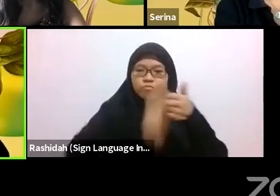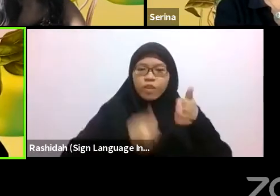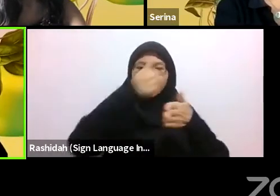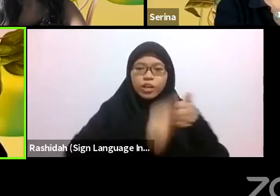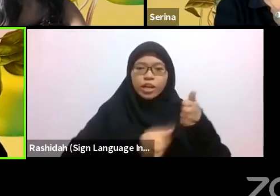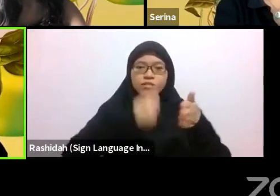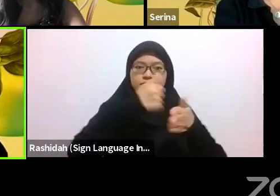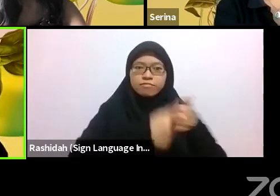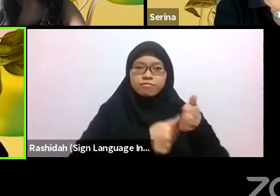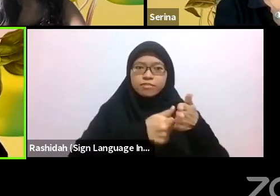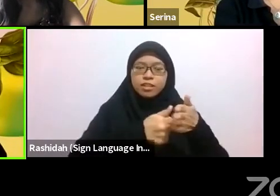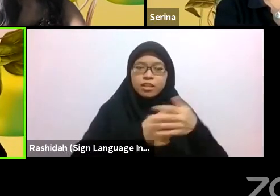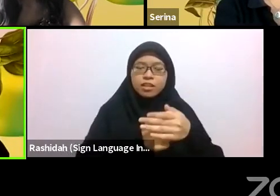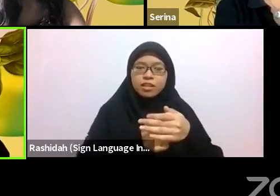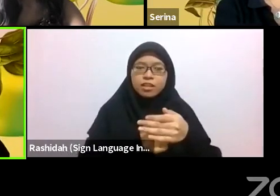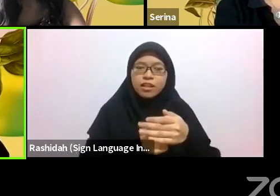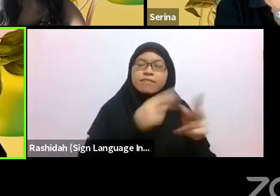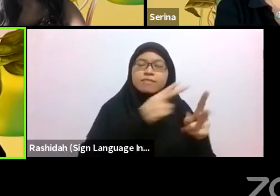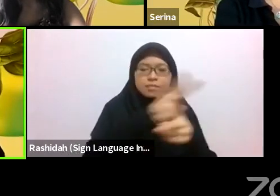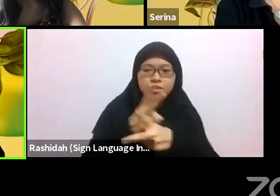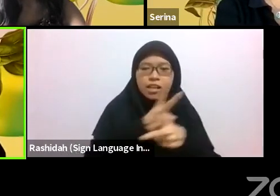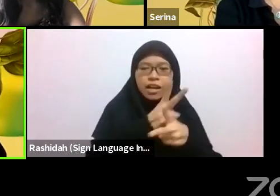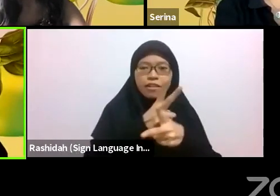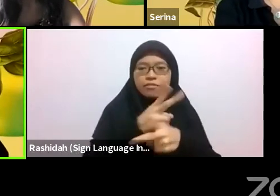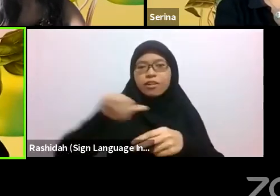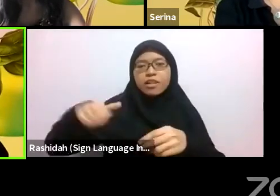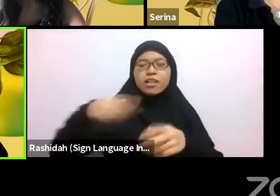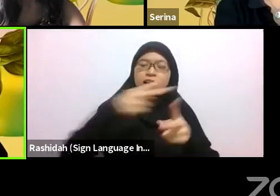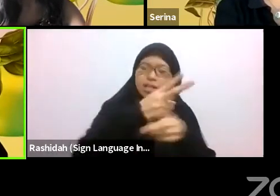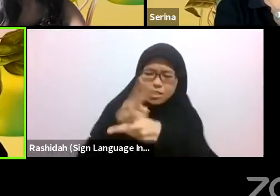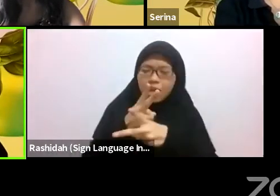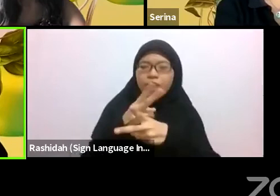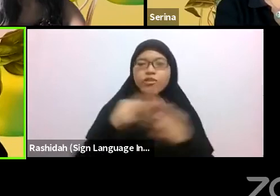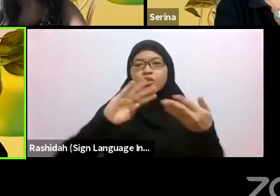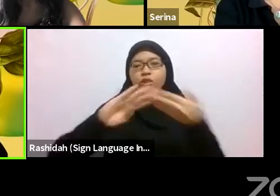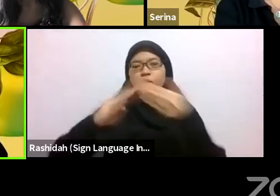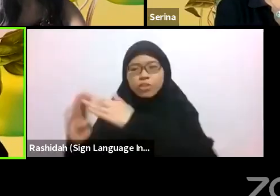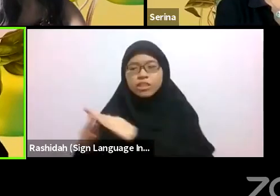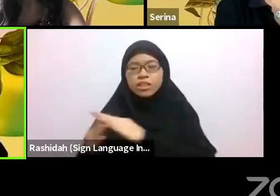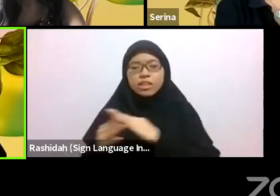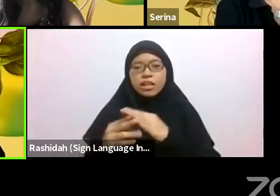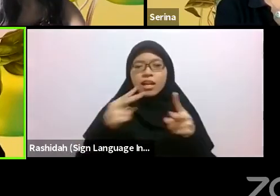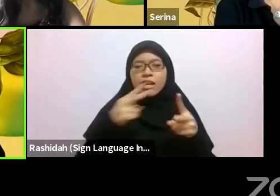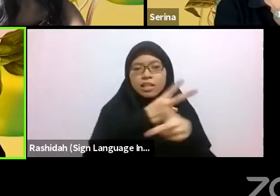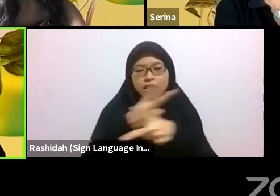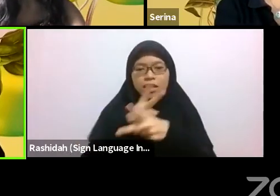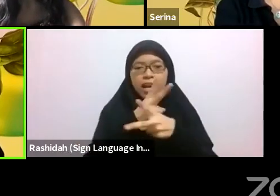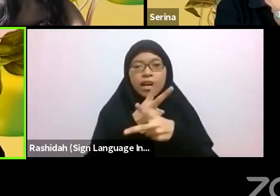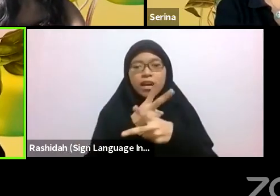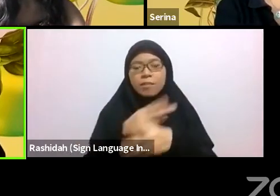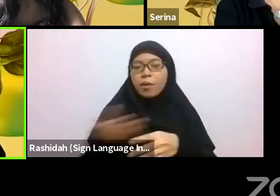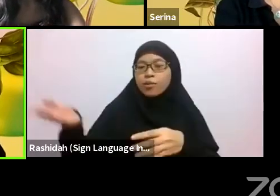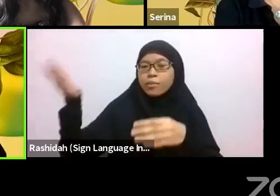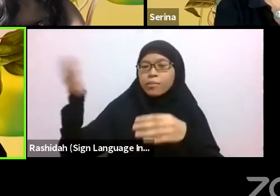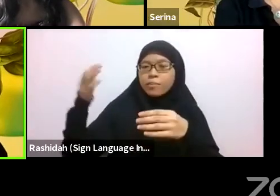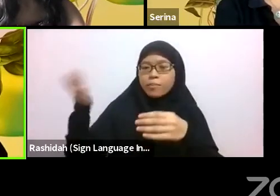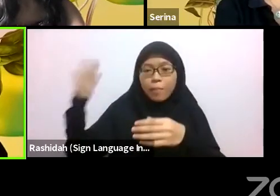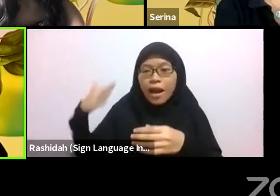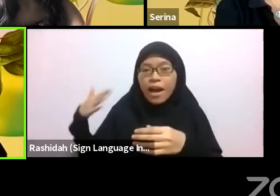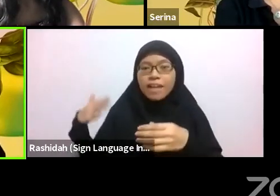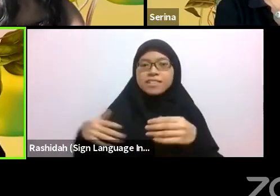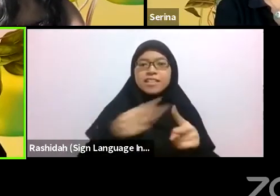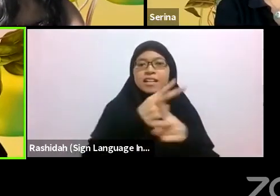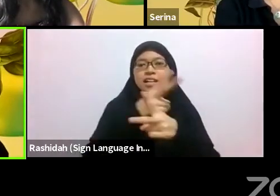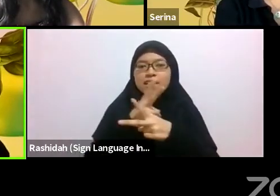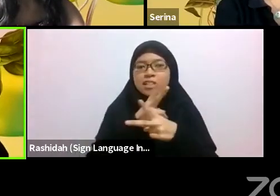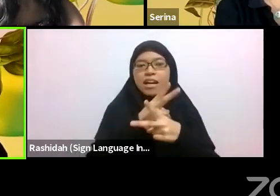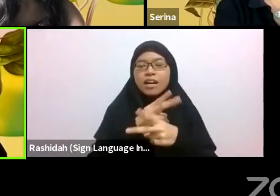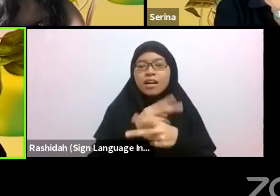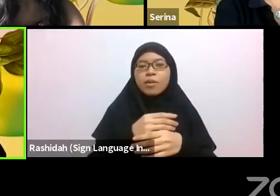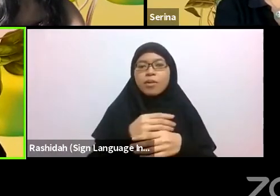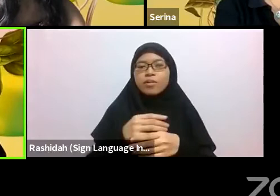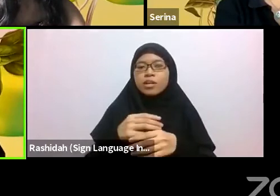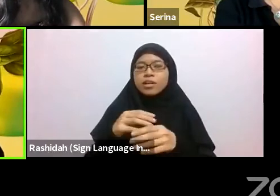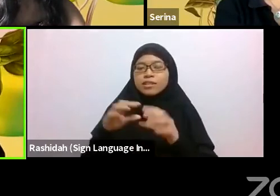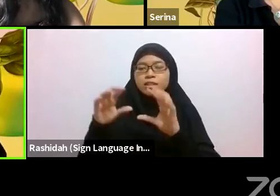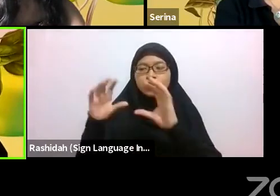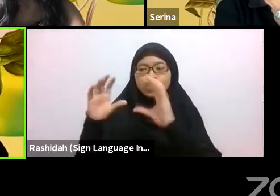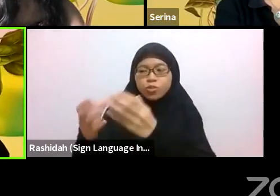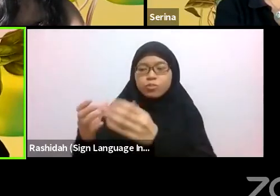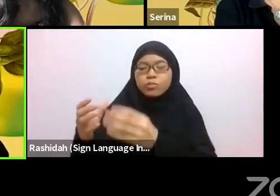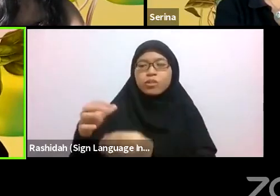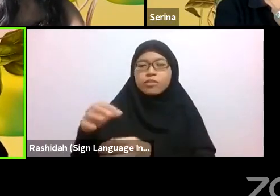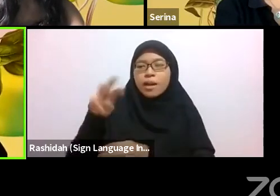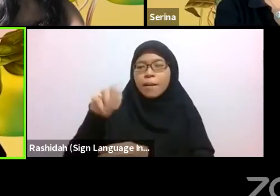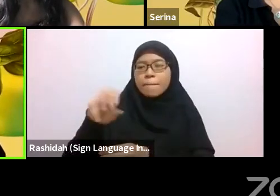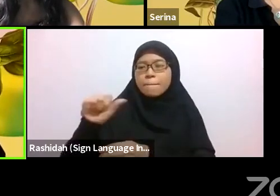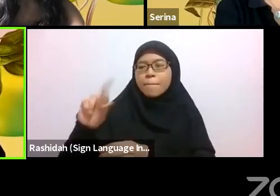caring for others, for their communities. Caring about the past, caring about marginalised views, marginalised peoples.